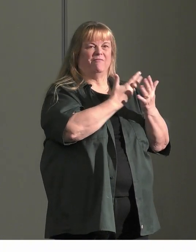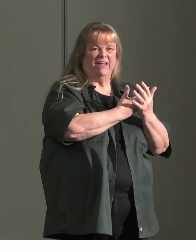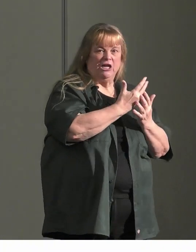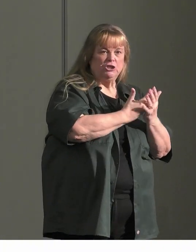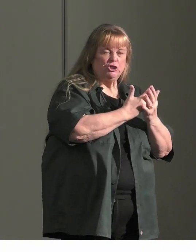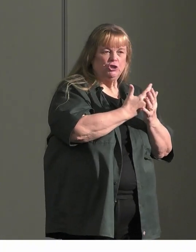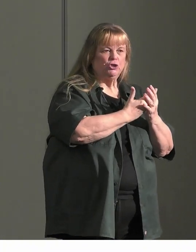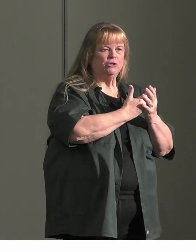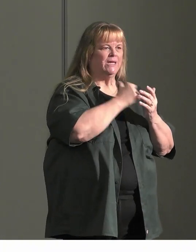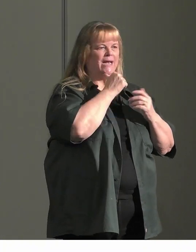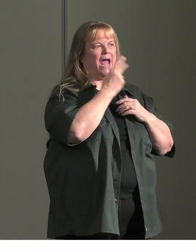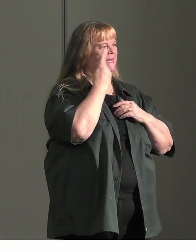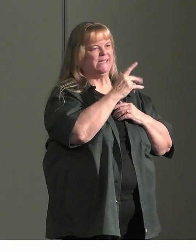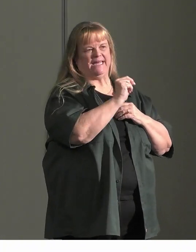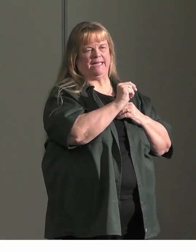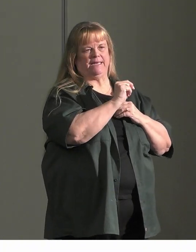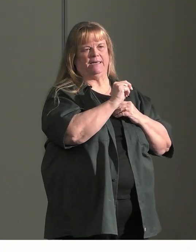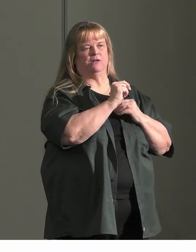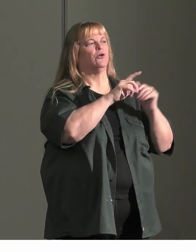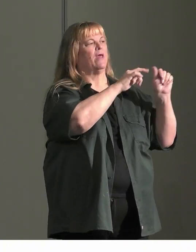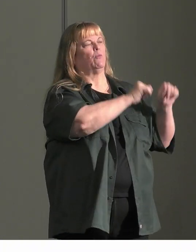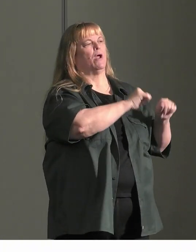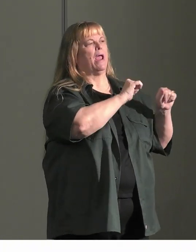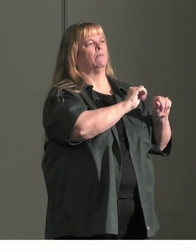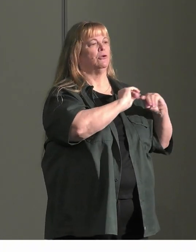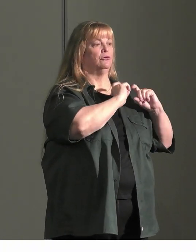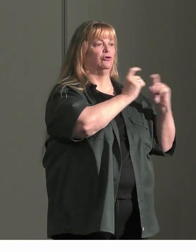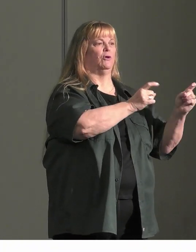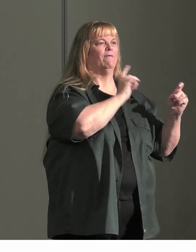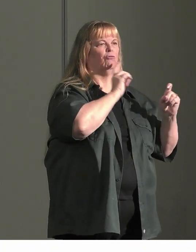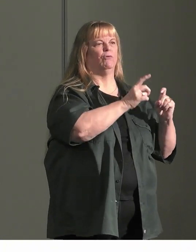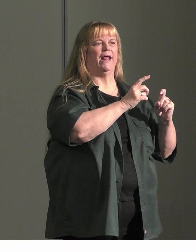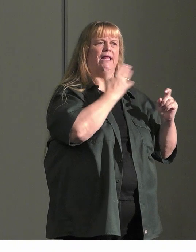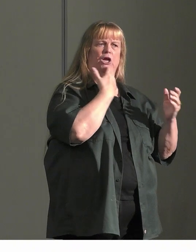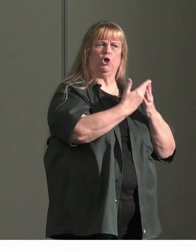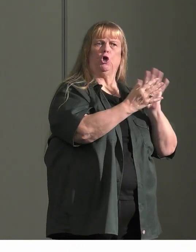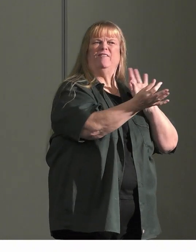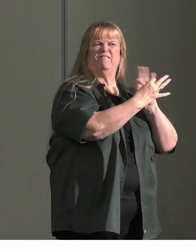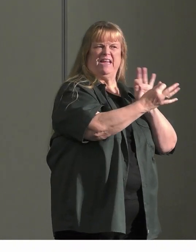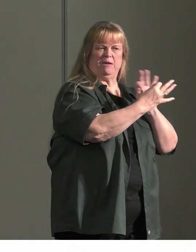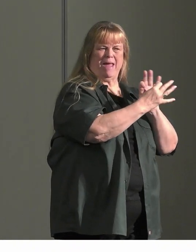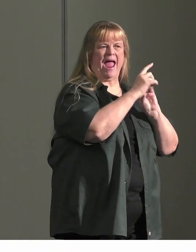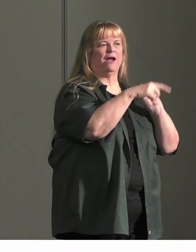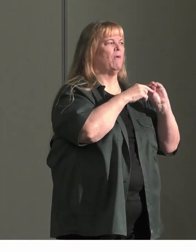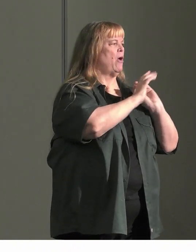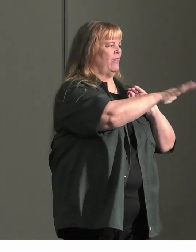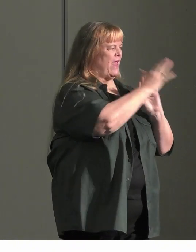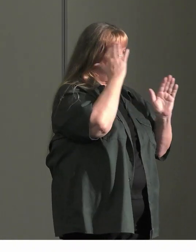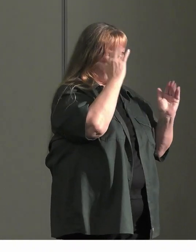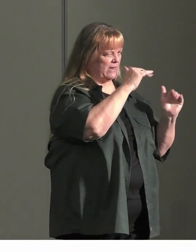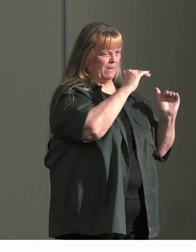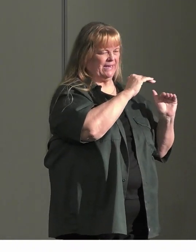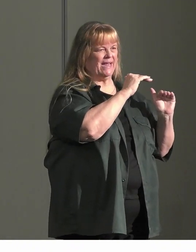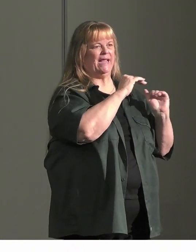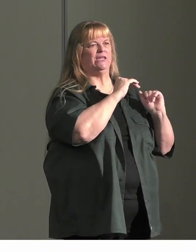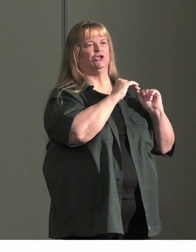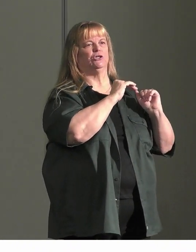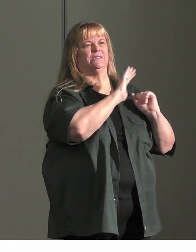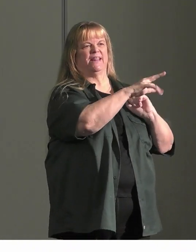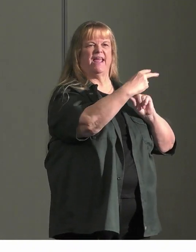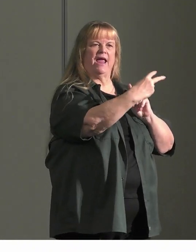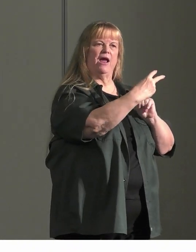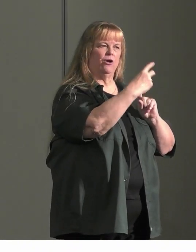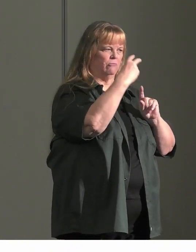and were not seeing it. They gave rich feedback on their expectation and perception of the website